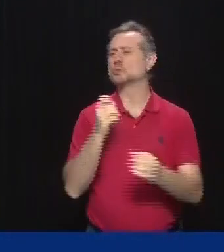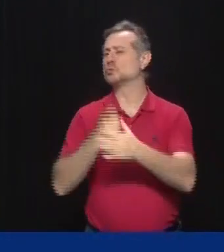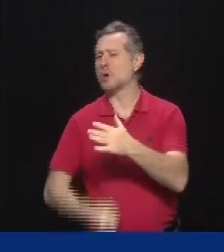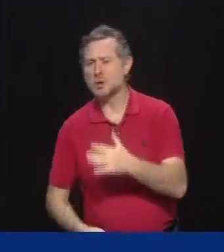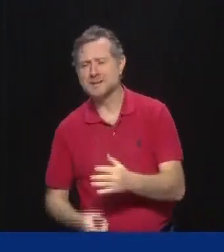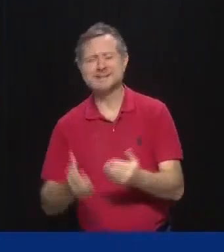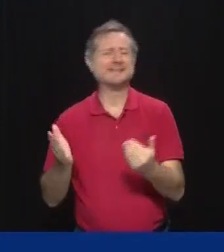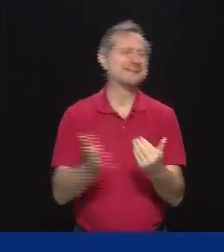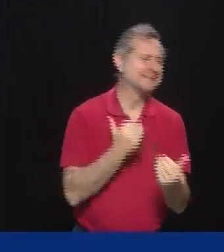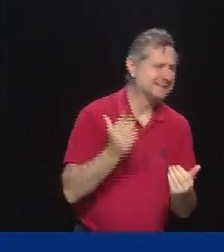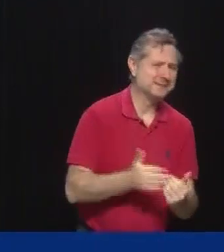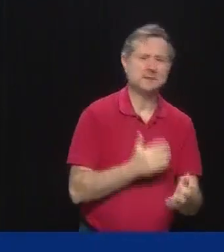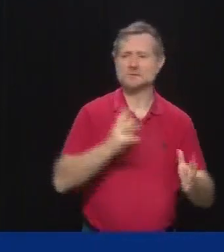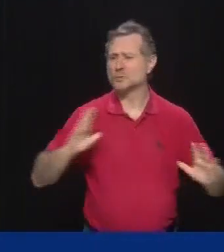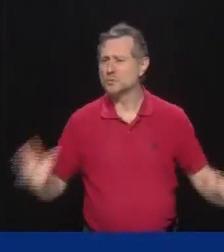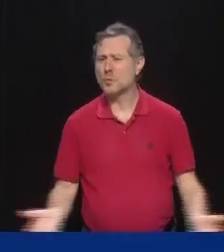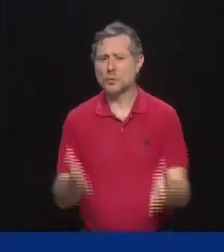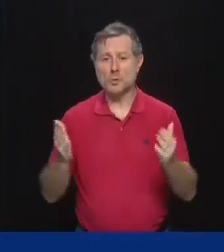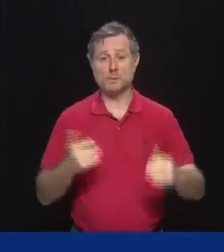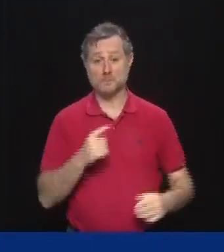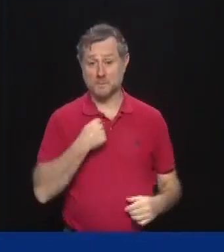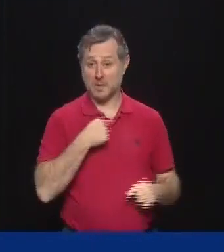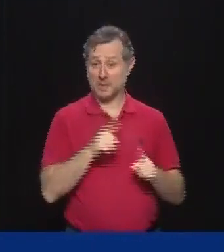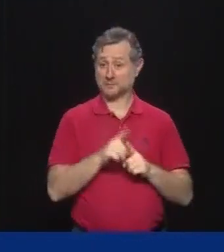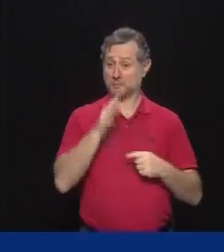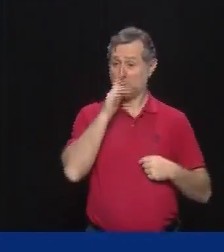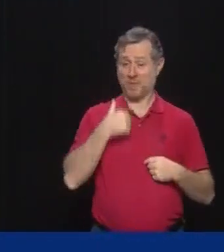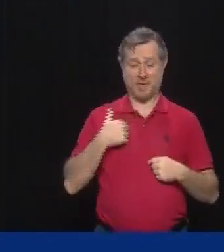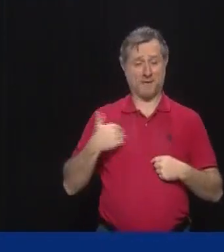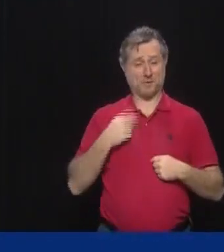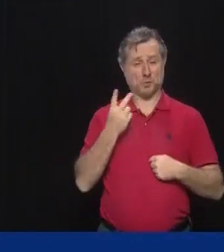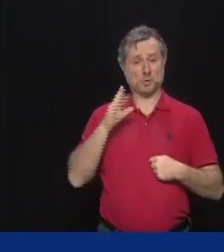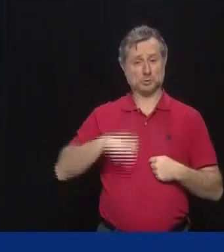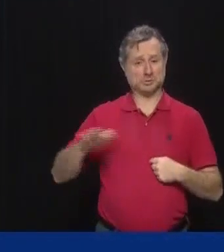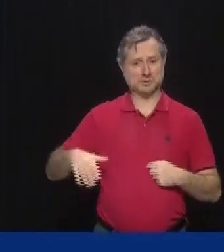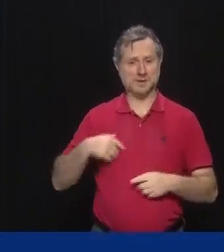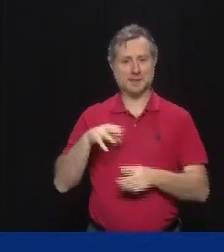THEY'VE BEEN TESTED. THEY'RE EFFECTIVE AND FREE AND